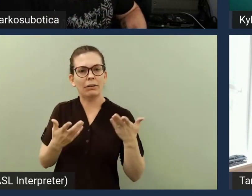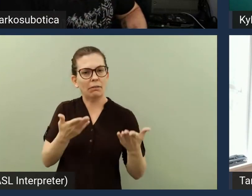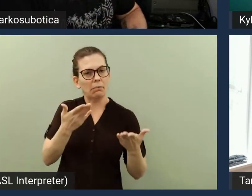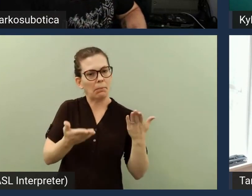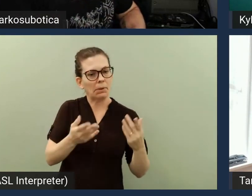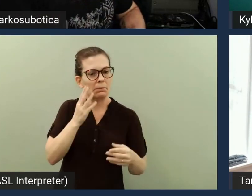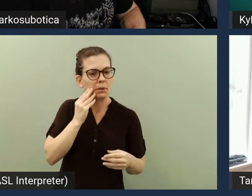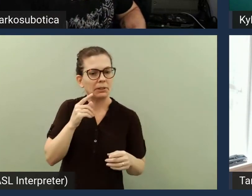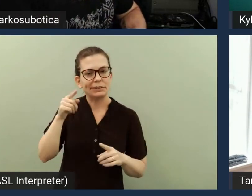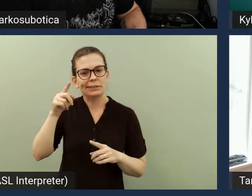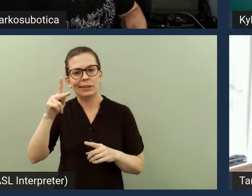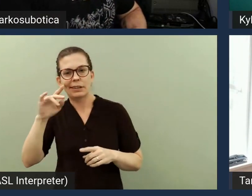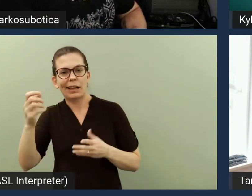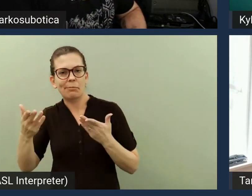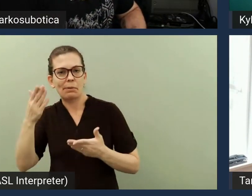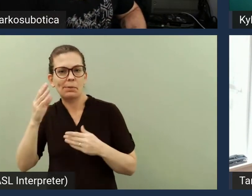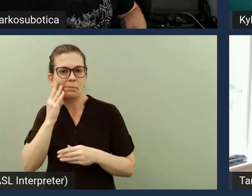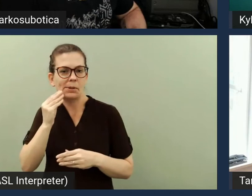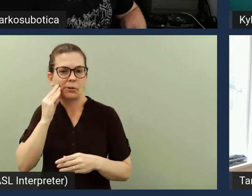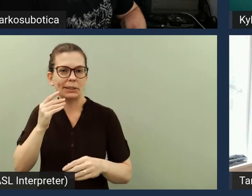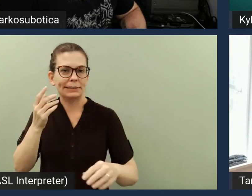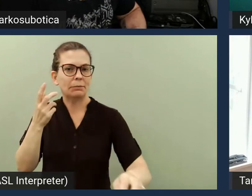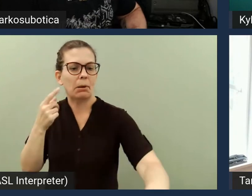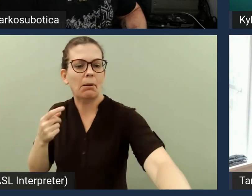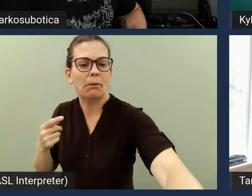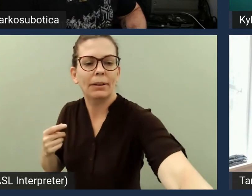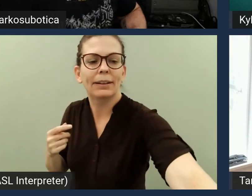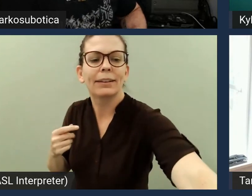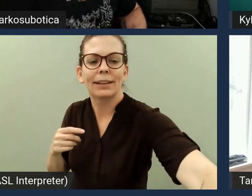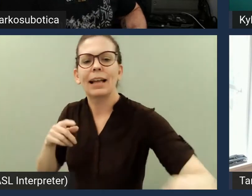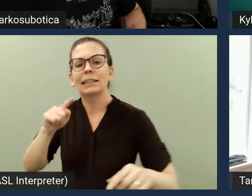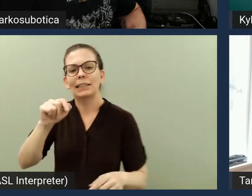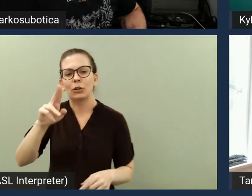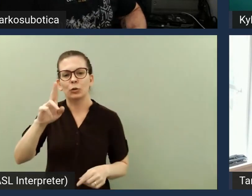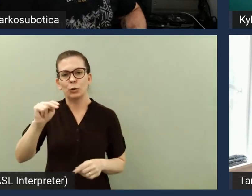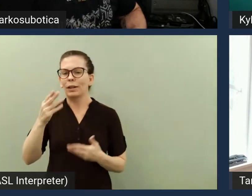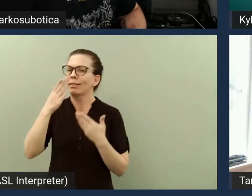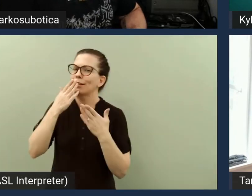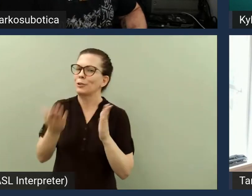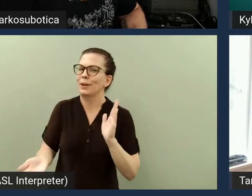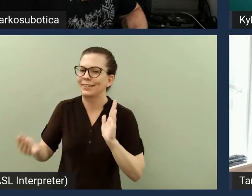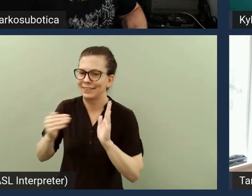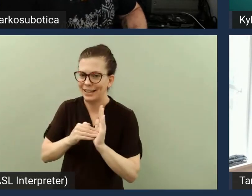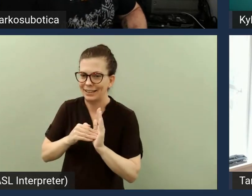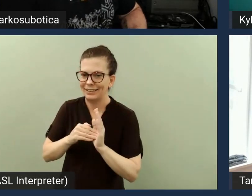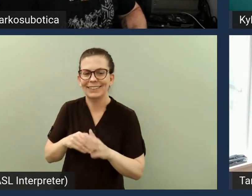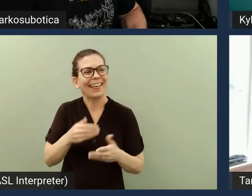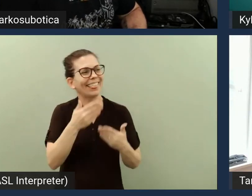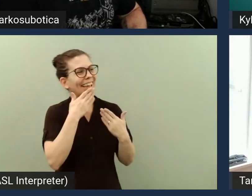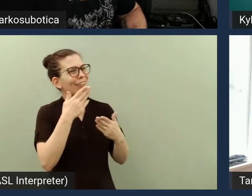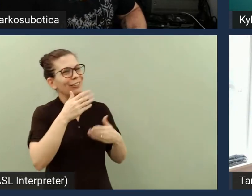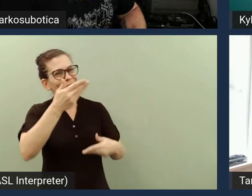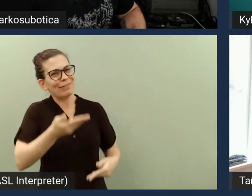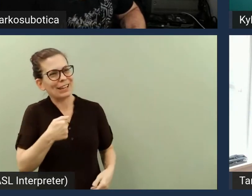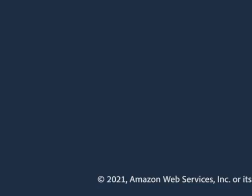Something to do with pipelines, but yeah. Tarun once again, thank you very much and. Thanks for having me on the show. Yeah. - It's been a pleasure.